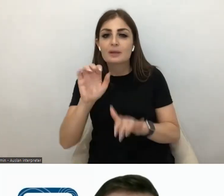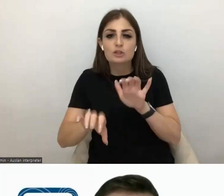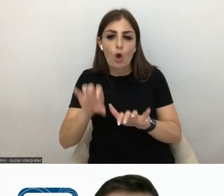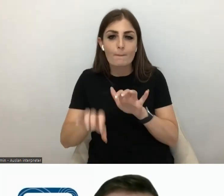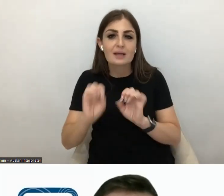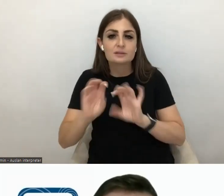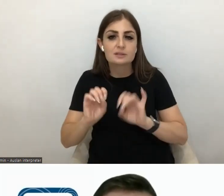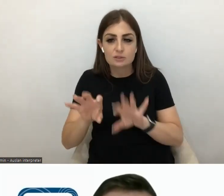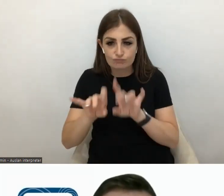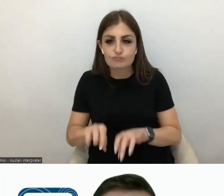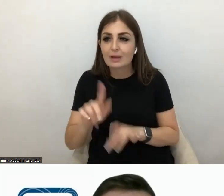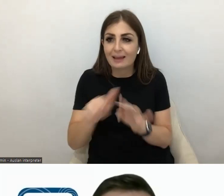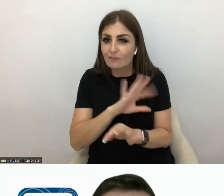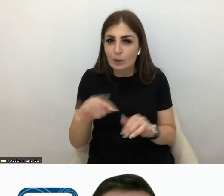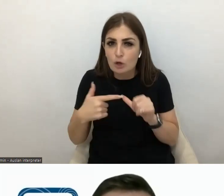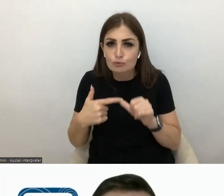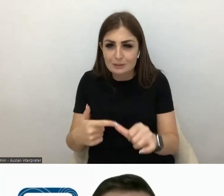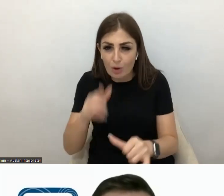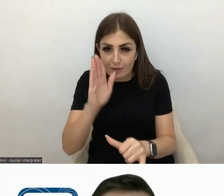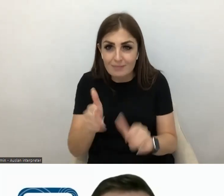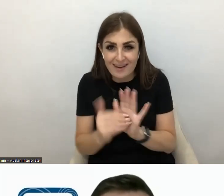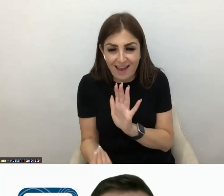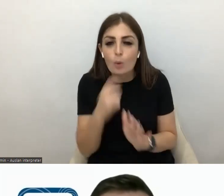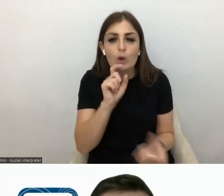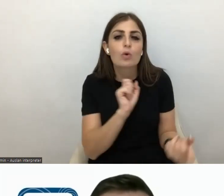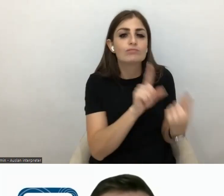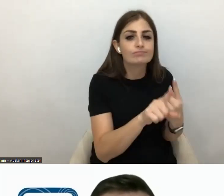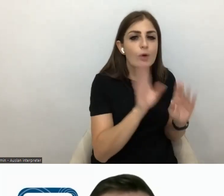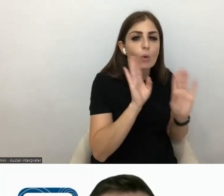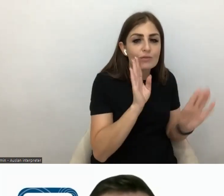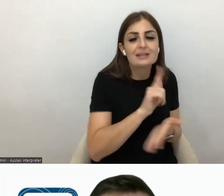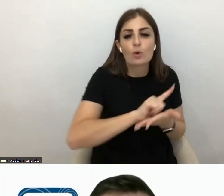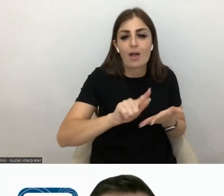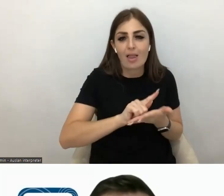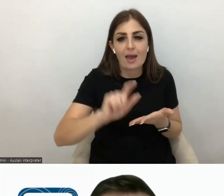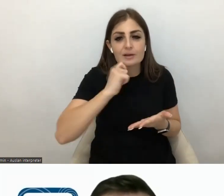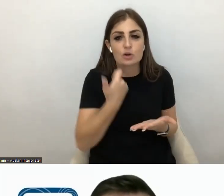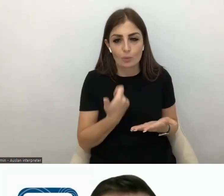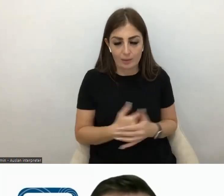If we don't get to your question we'll respond via email or Facebook, depending how you’re joining us today.